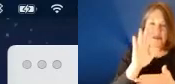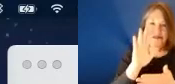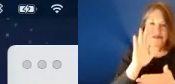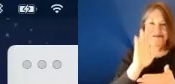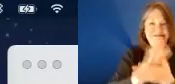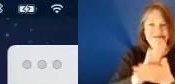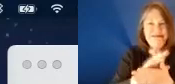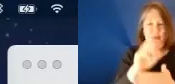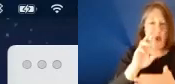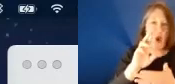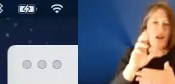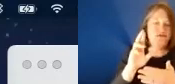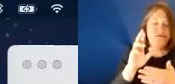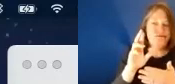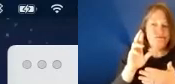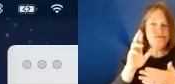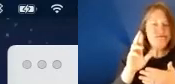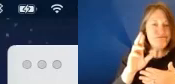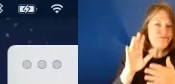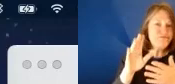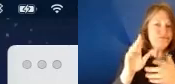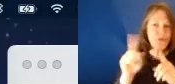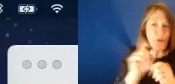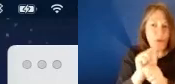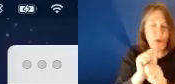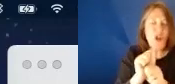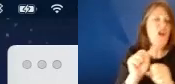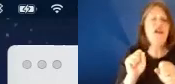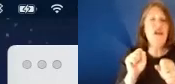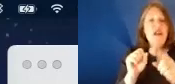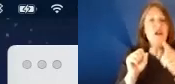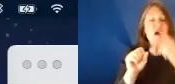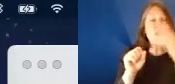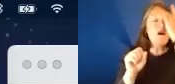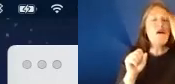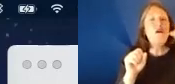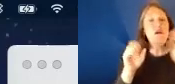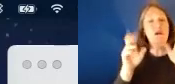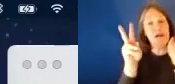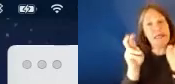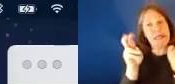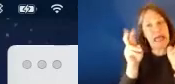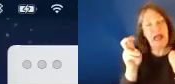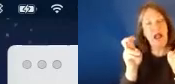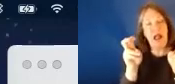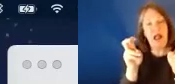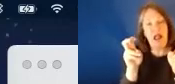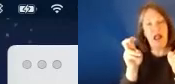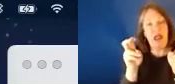06:53:22 You click here to enter the title of your various content boxes.